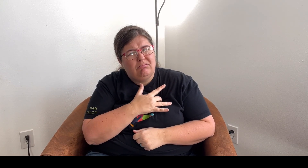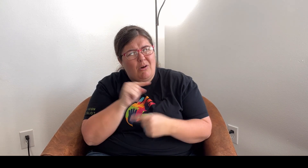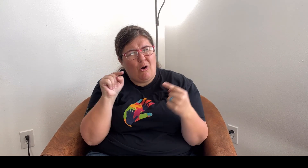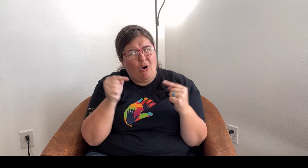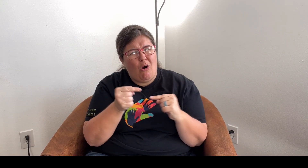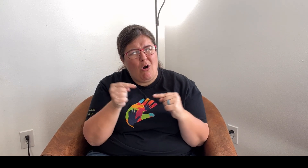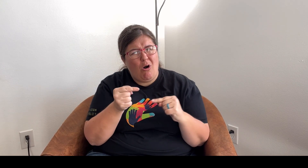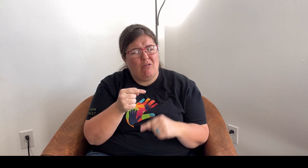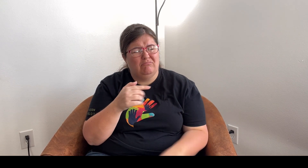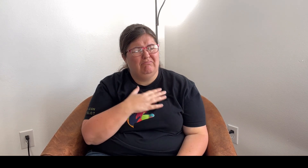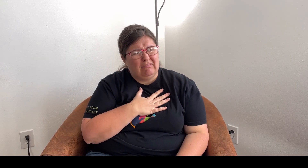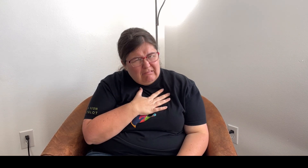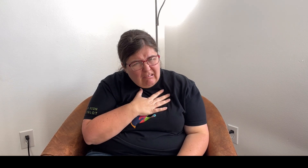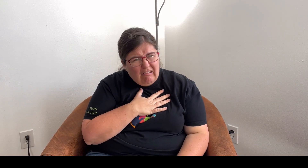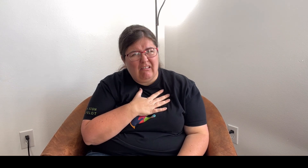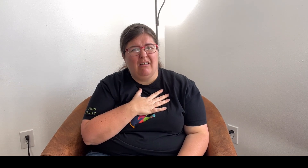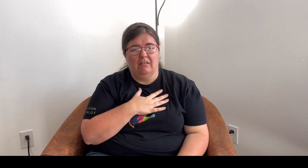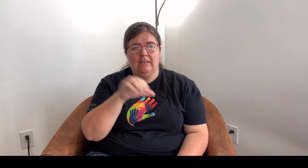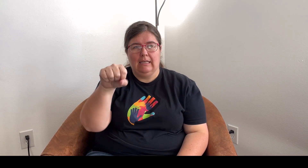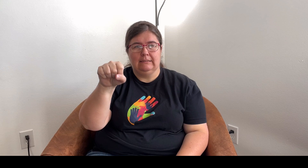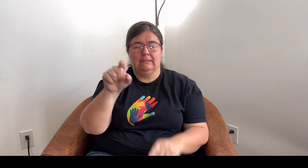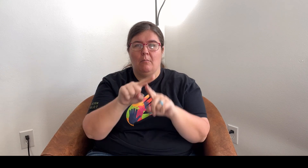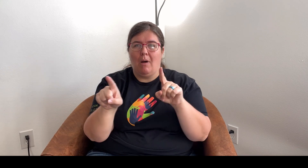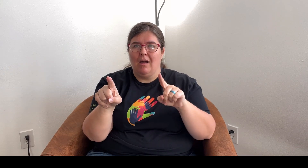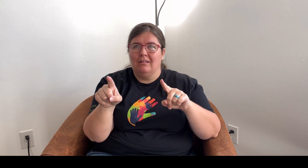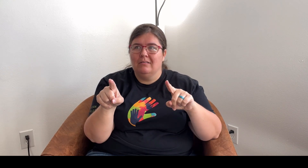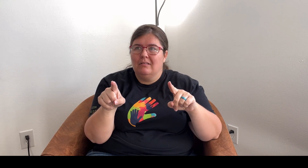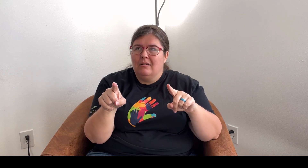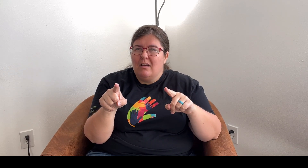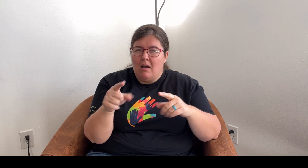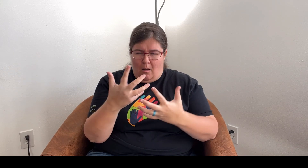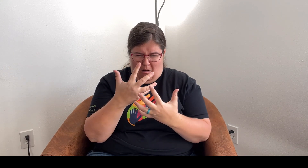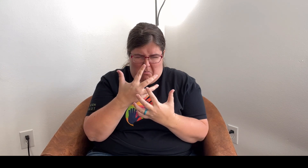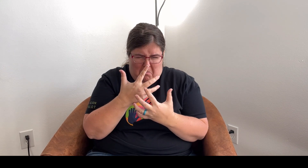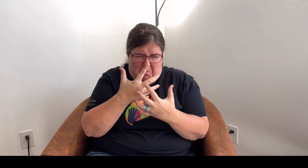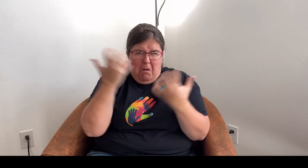I would feel so heartsick at that missed opportunity. It would be a punch in the gut.